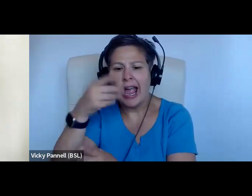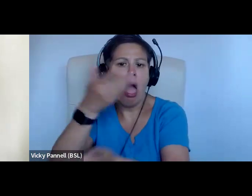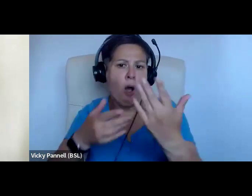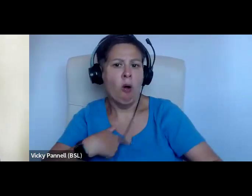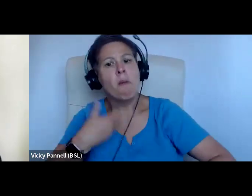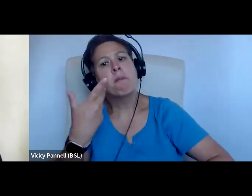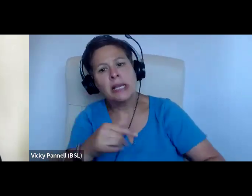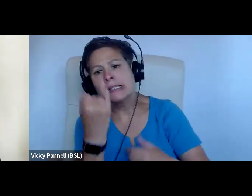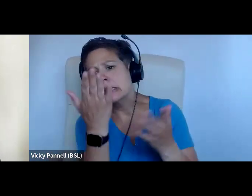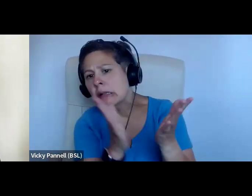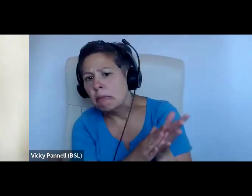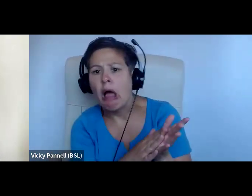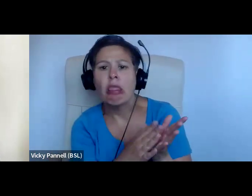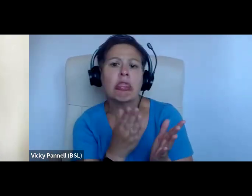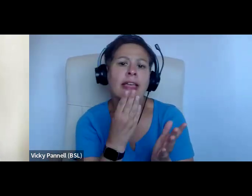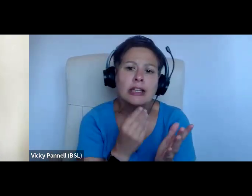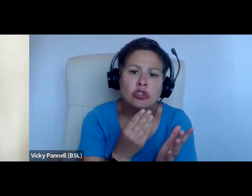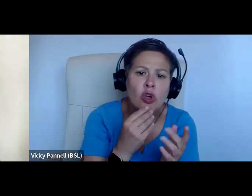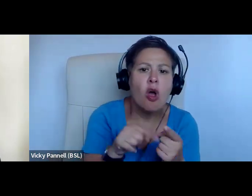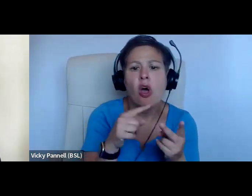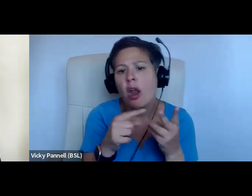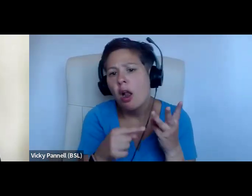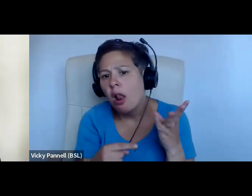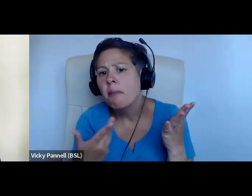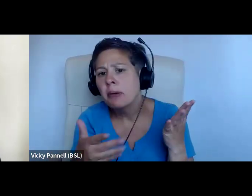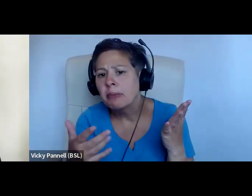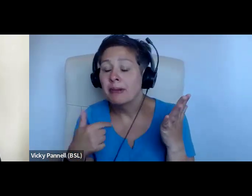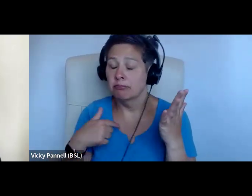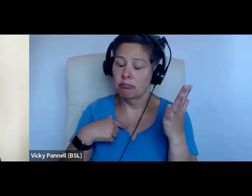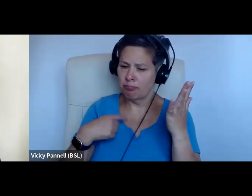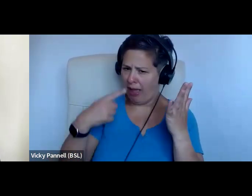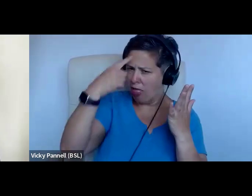just by talking about the topic itself, and that is one sort of final tip I would suggest is